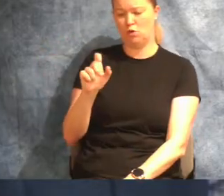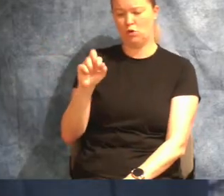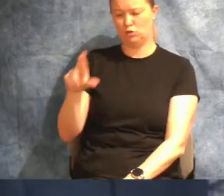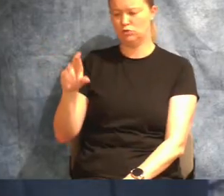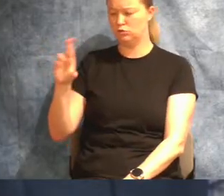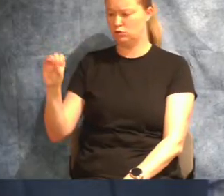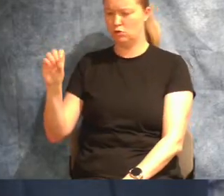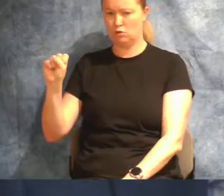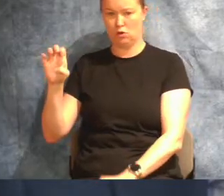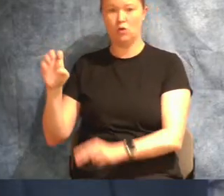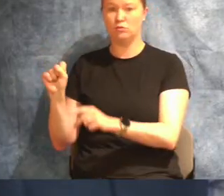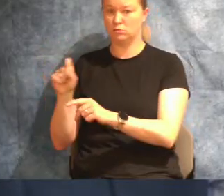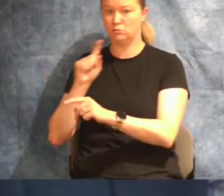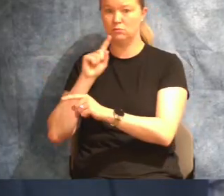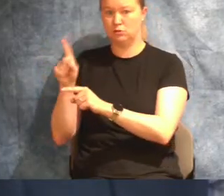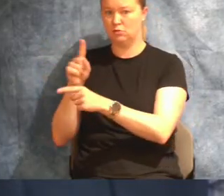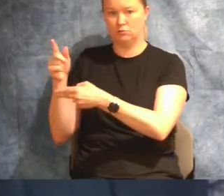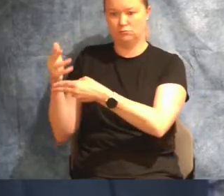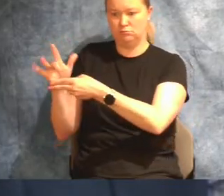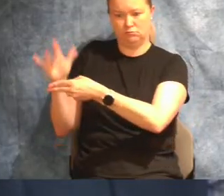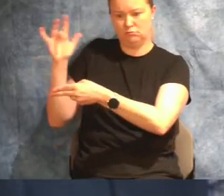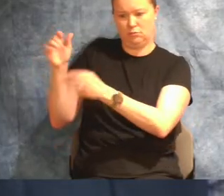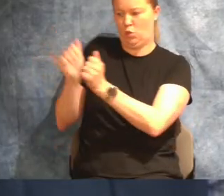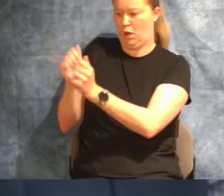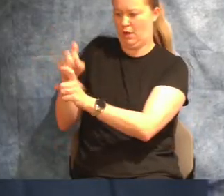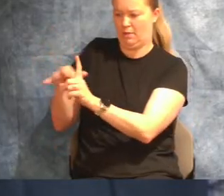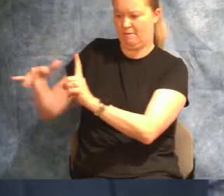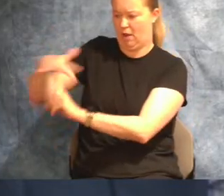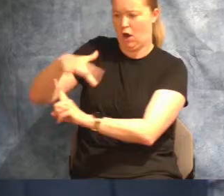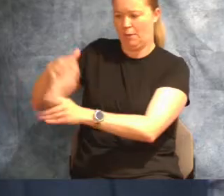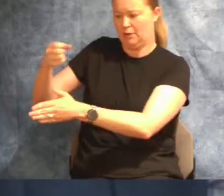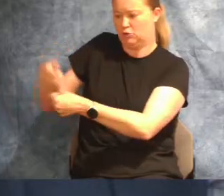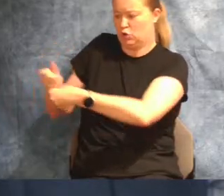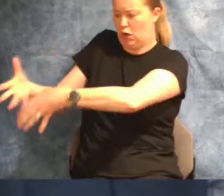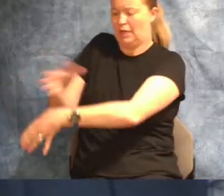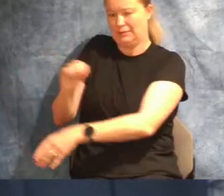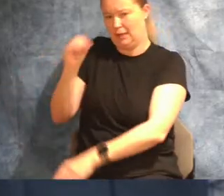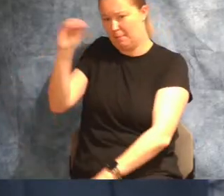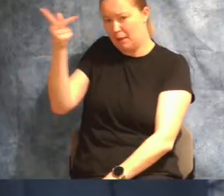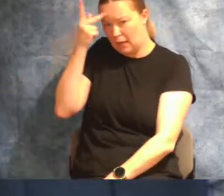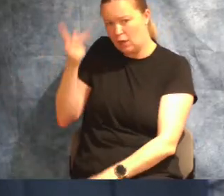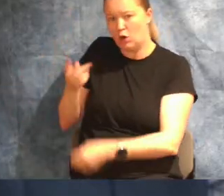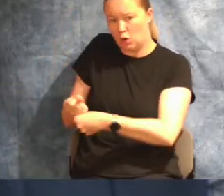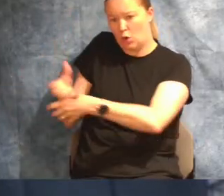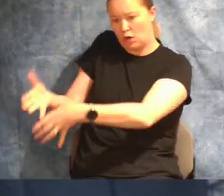this community both by way of environmental causes and also political causes. And so we know him from